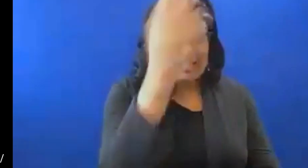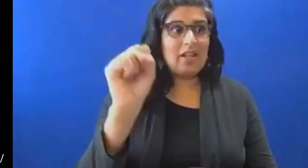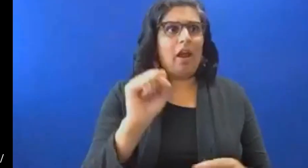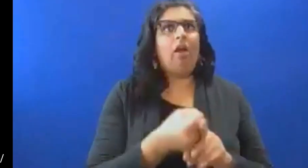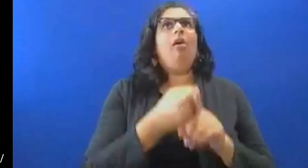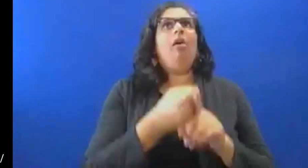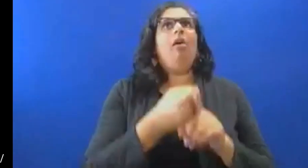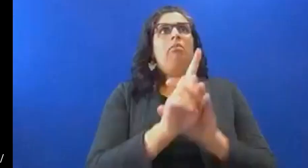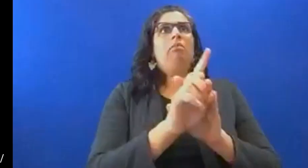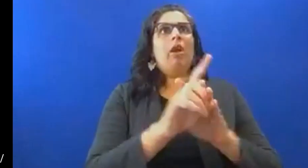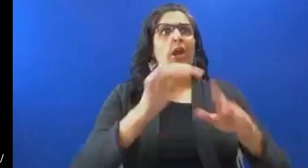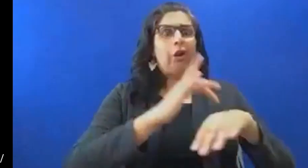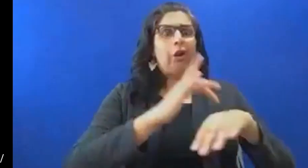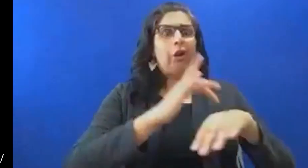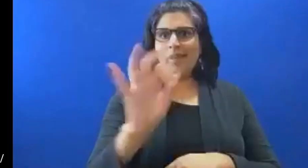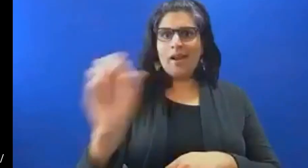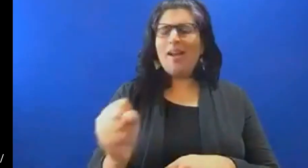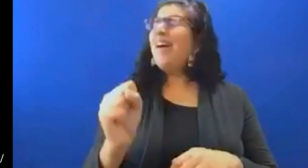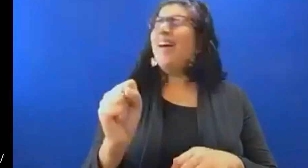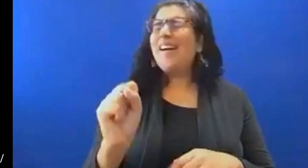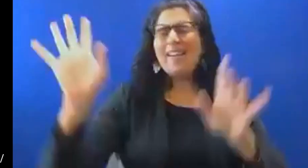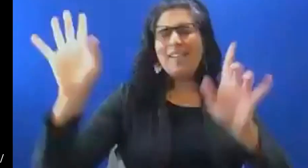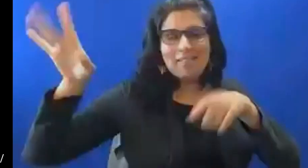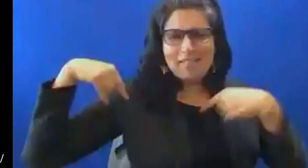This has been ongoing historically for decades.